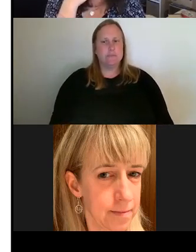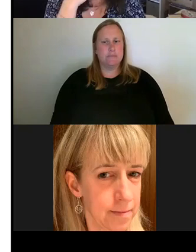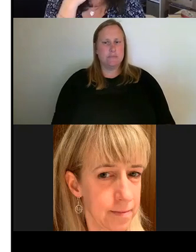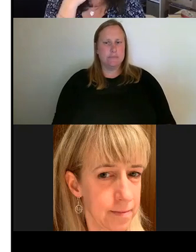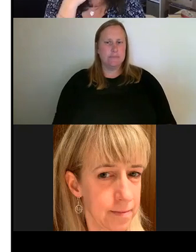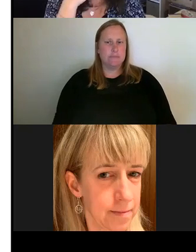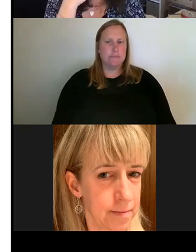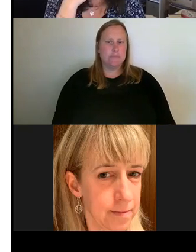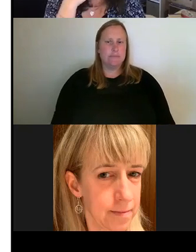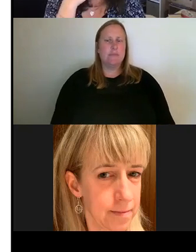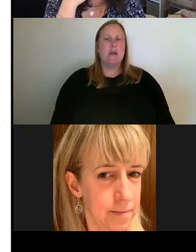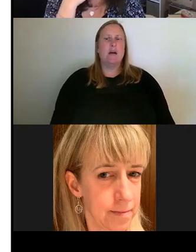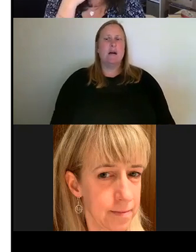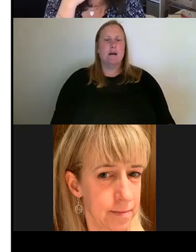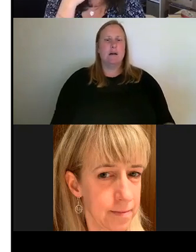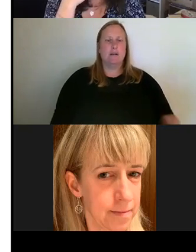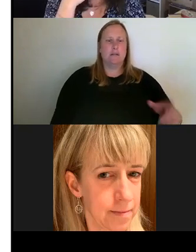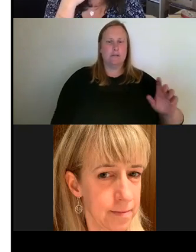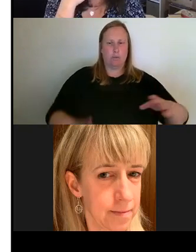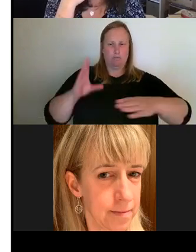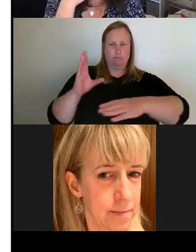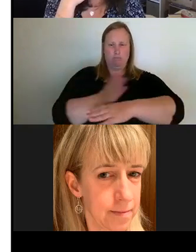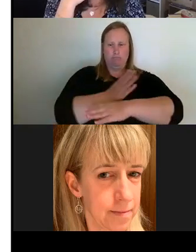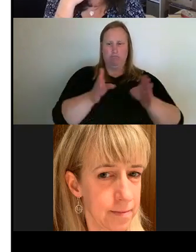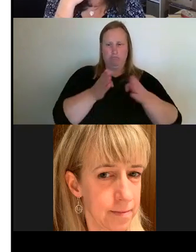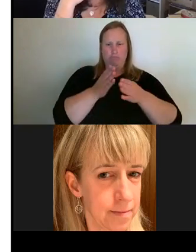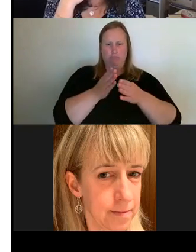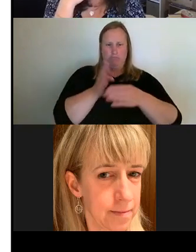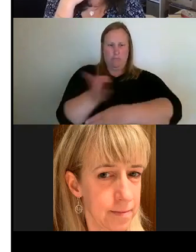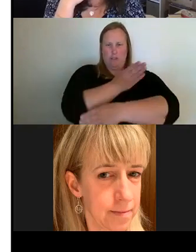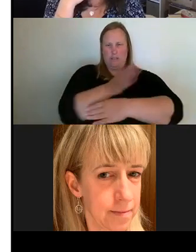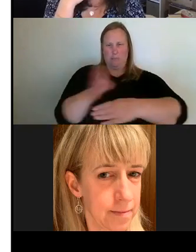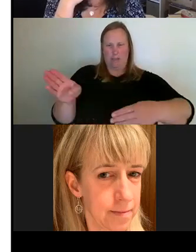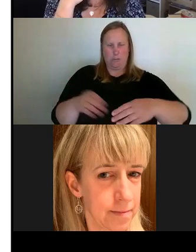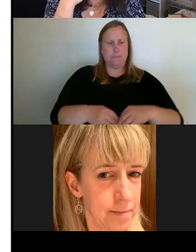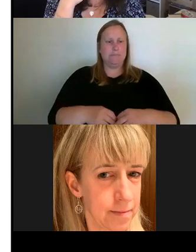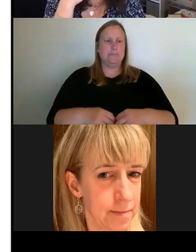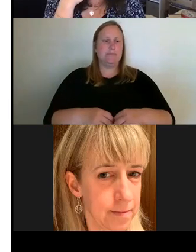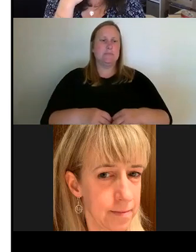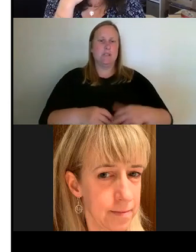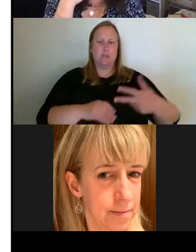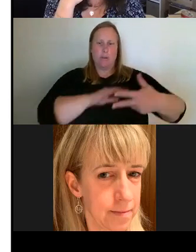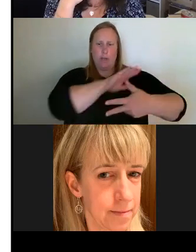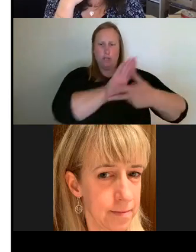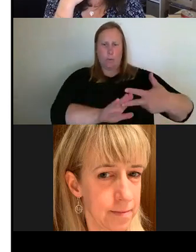progress you will see more columns. This one is three areas we want to highlight.